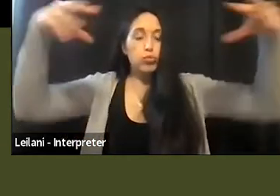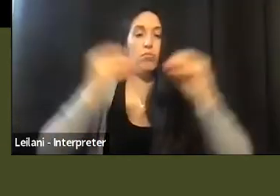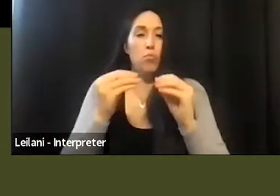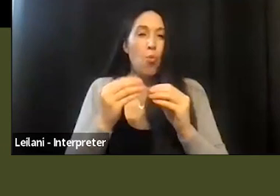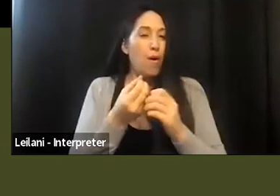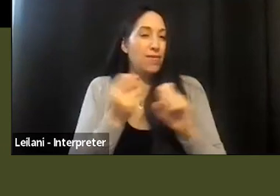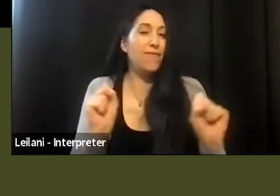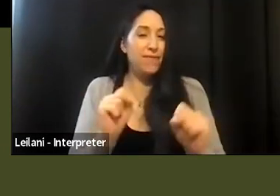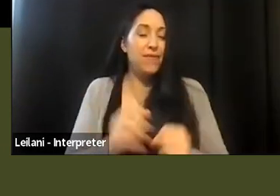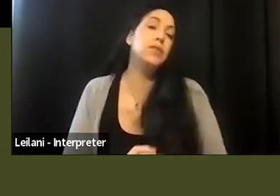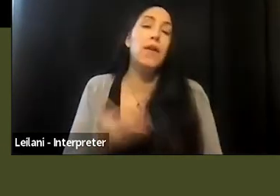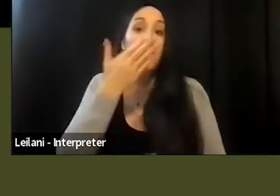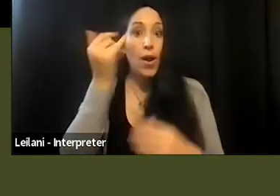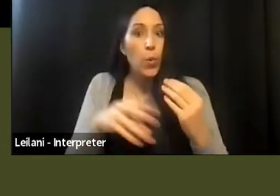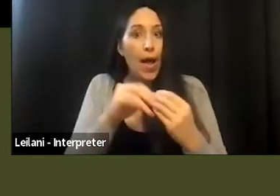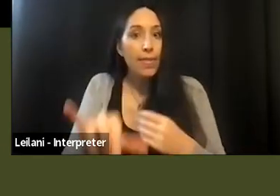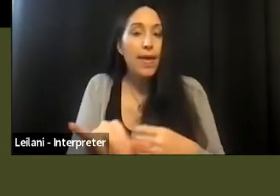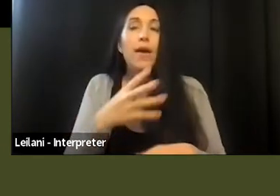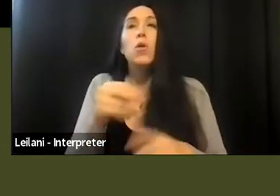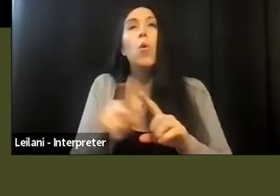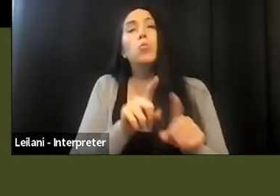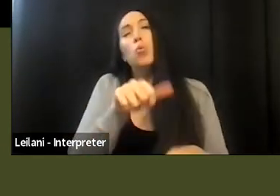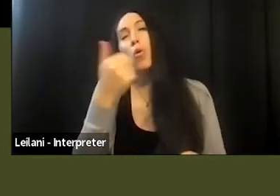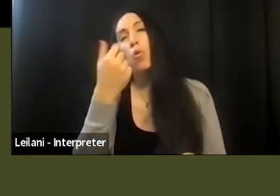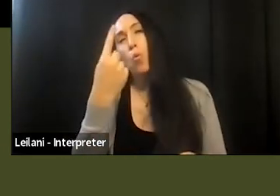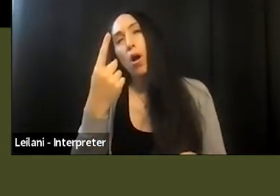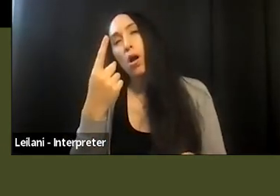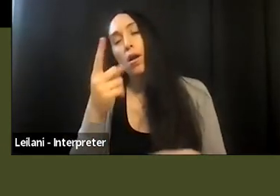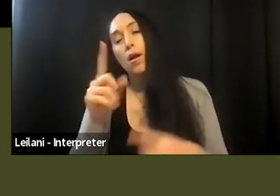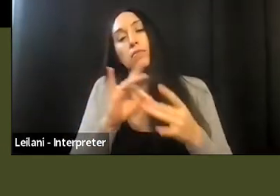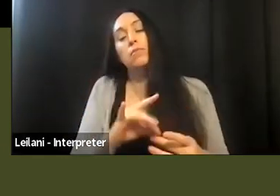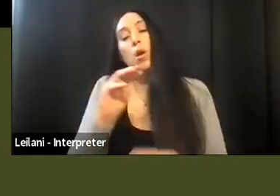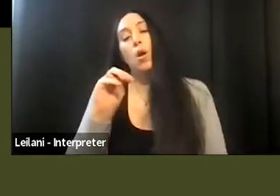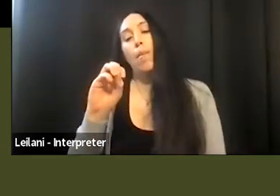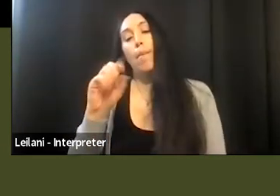And I also forgot to add a point in my presentation about mold being in many of these buildings too.